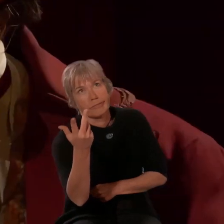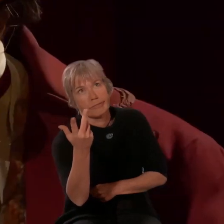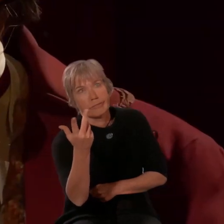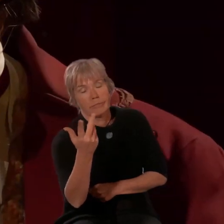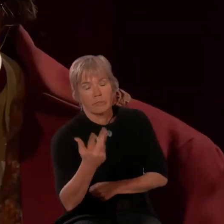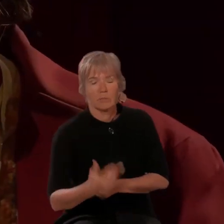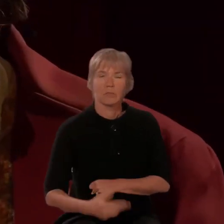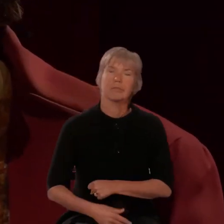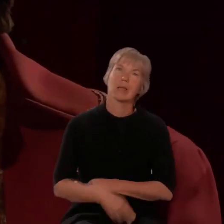But he'll be back again.